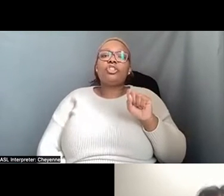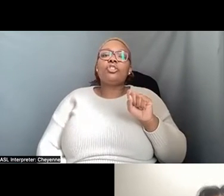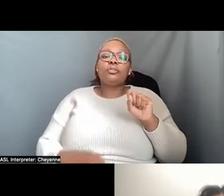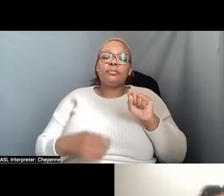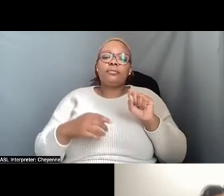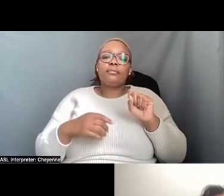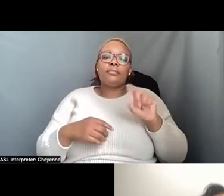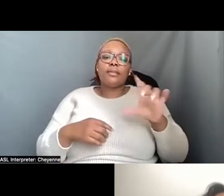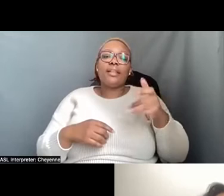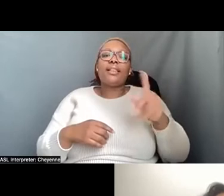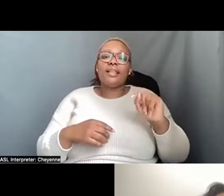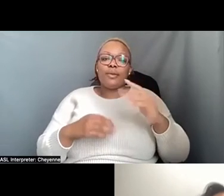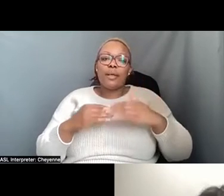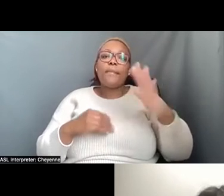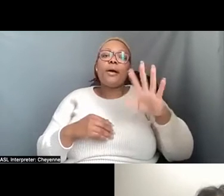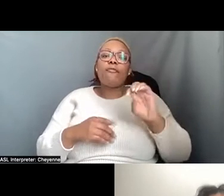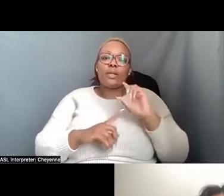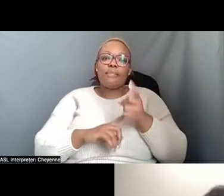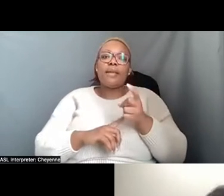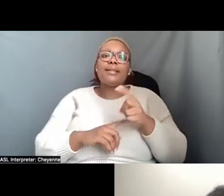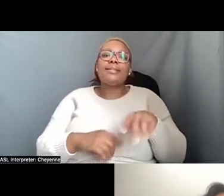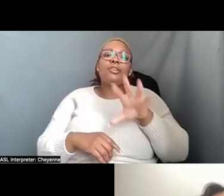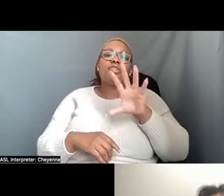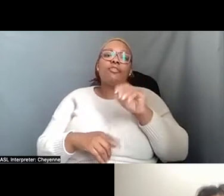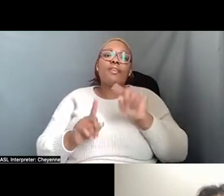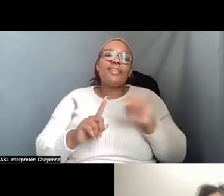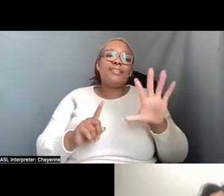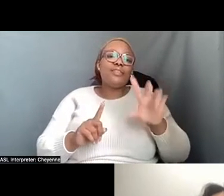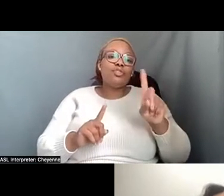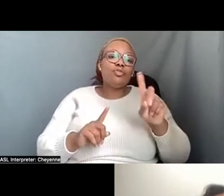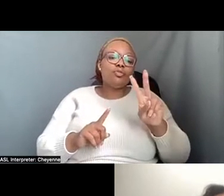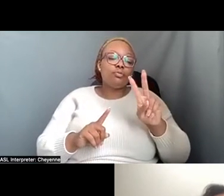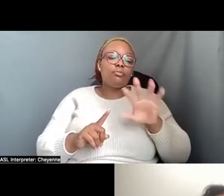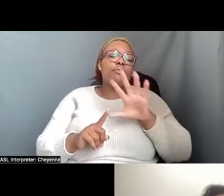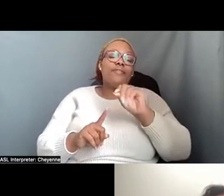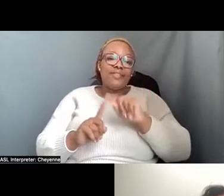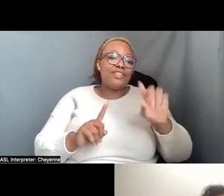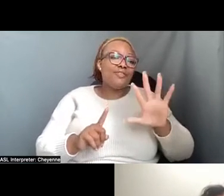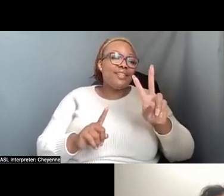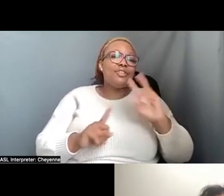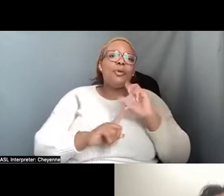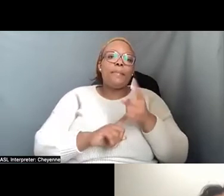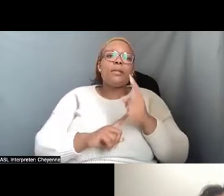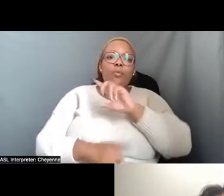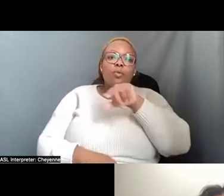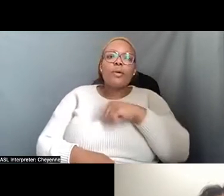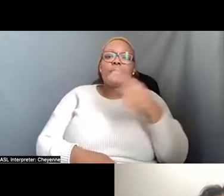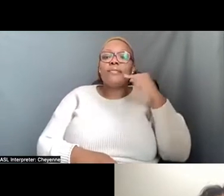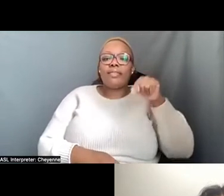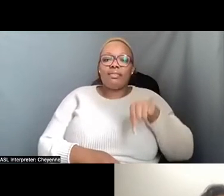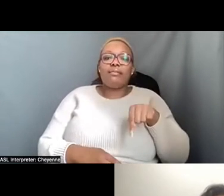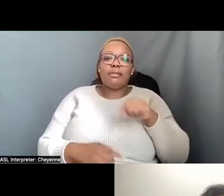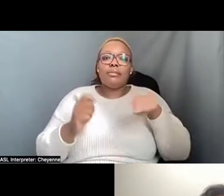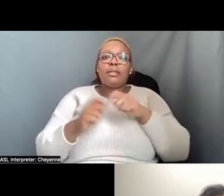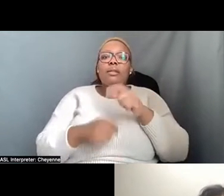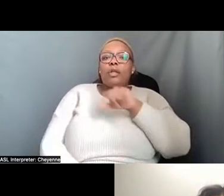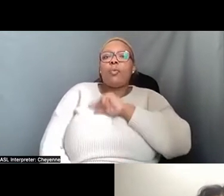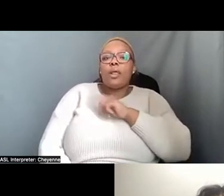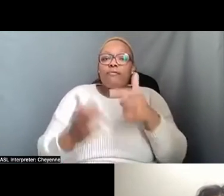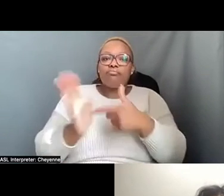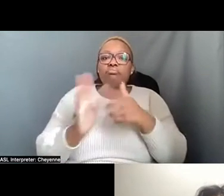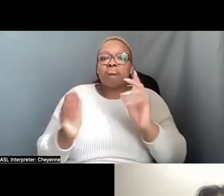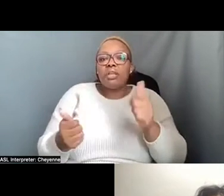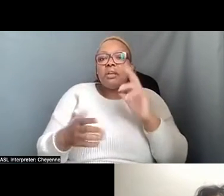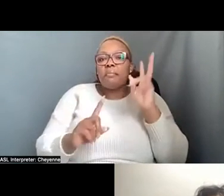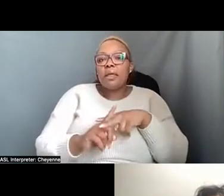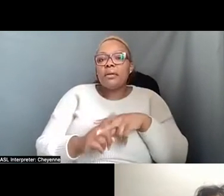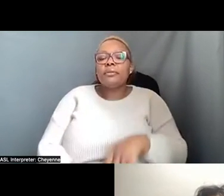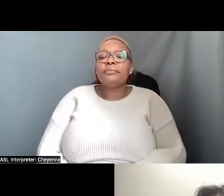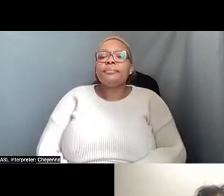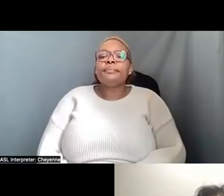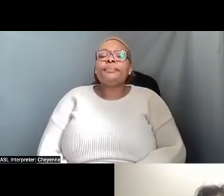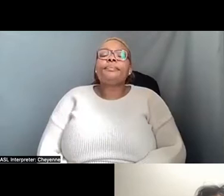And so, yes, 50 to 52 would be eligible for this particular eligibility requirement.